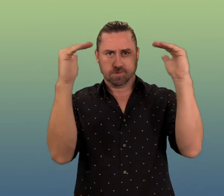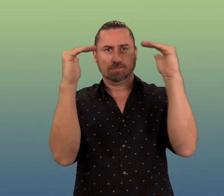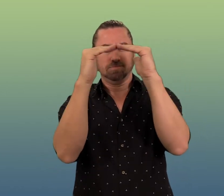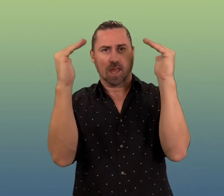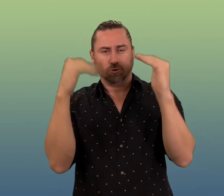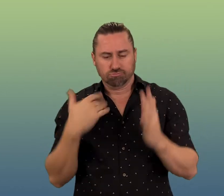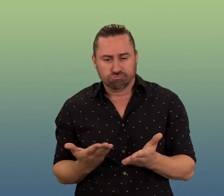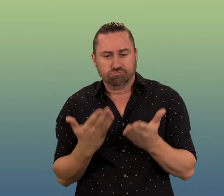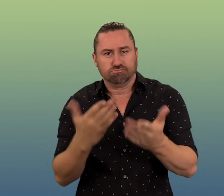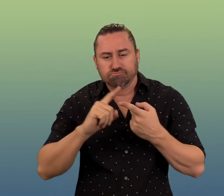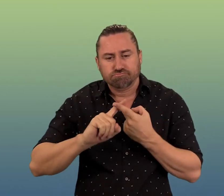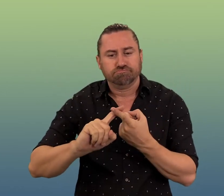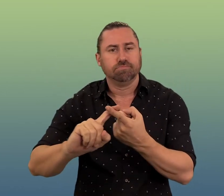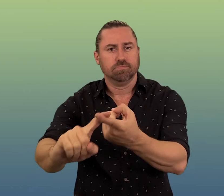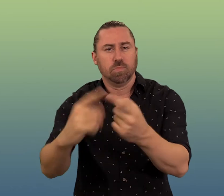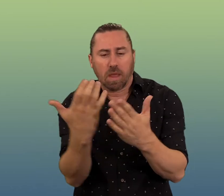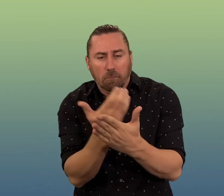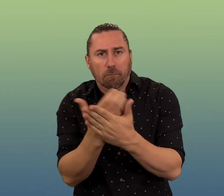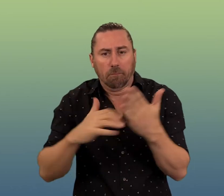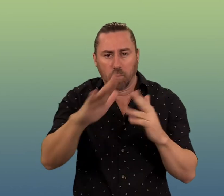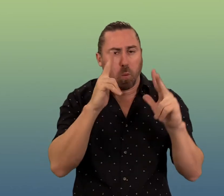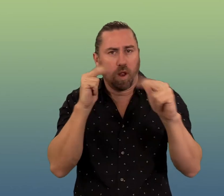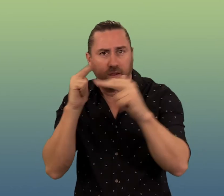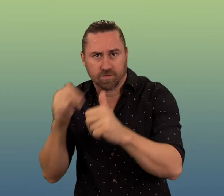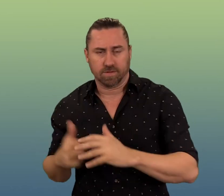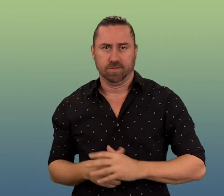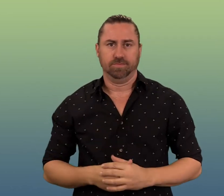that need to be met to support sustainability and preservation.